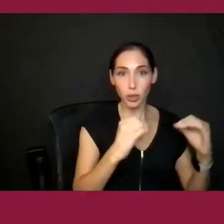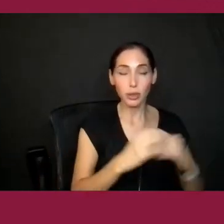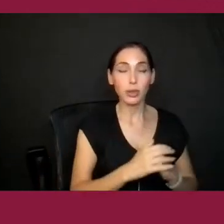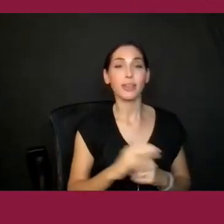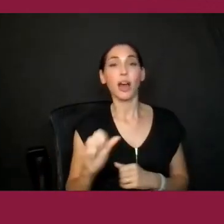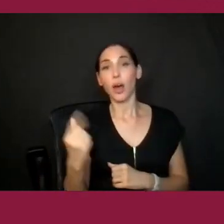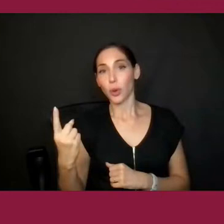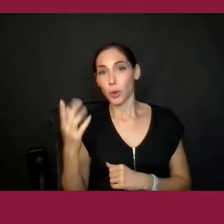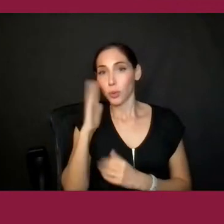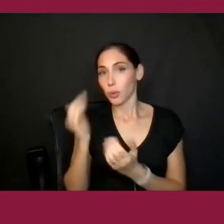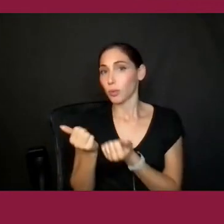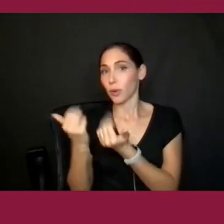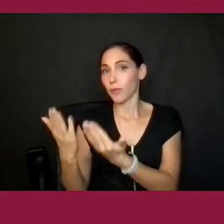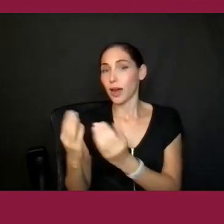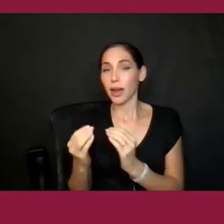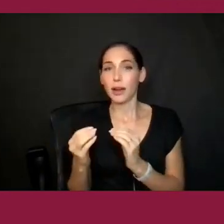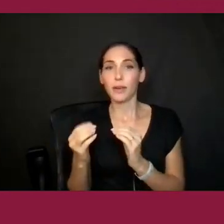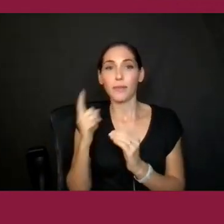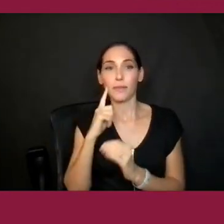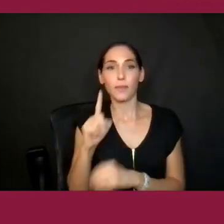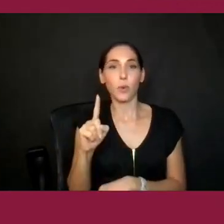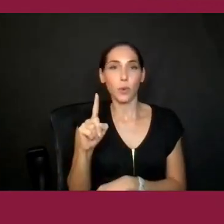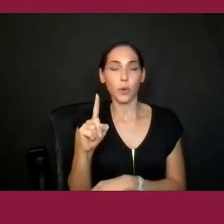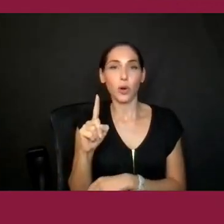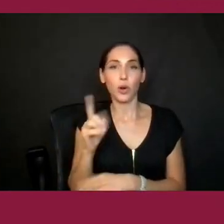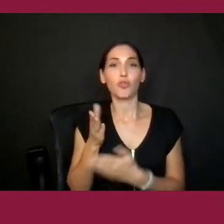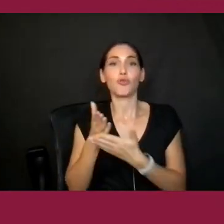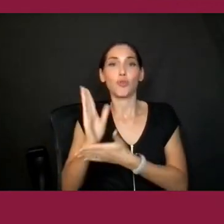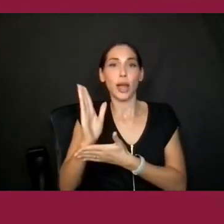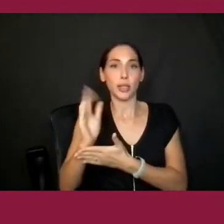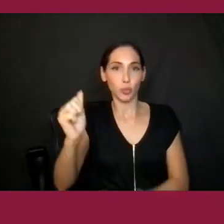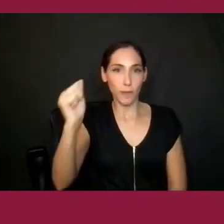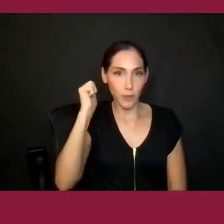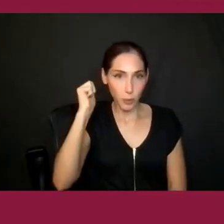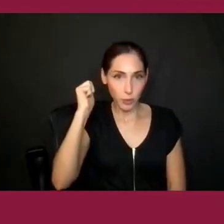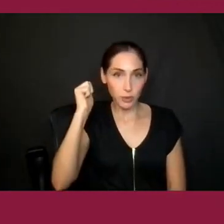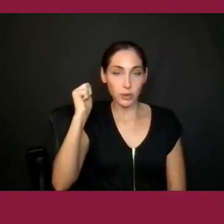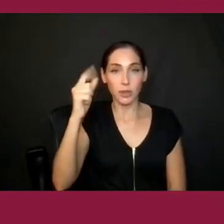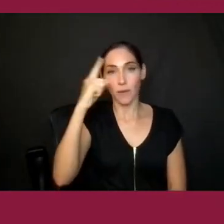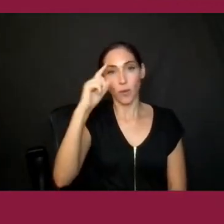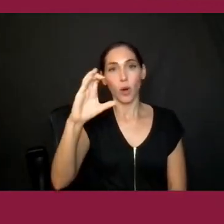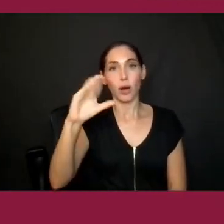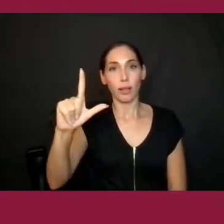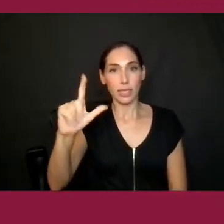would have provided first right of refusal for, um, classified staff to open